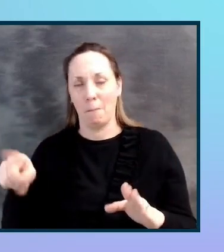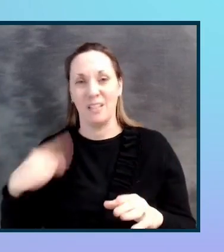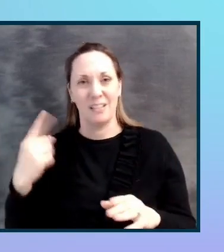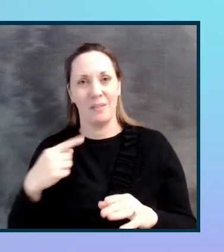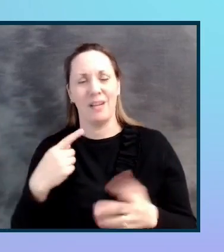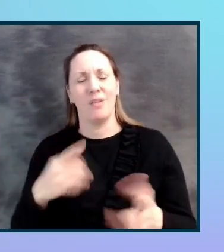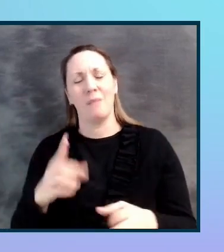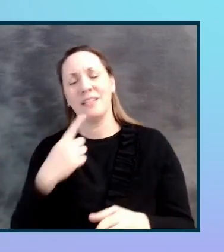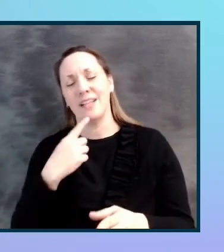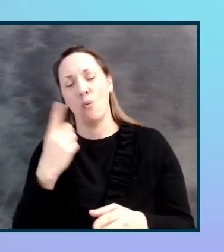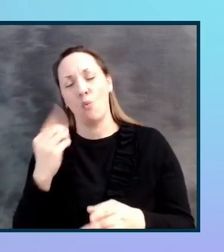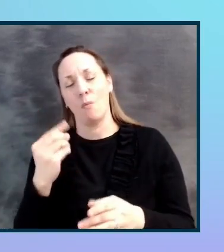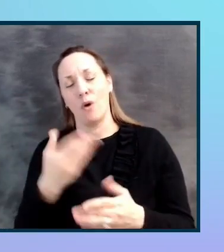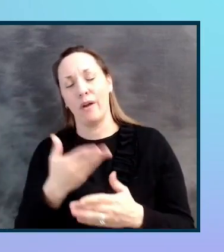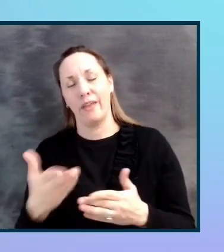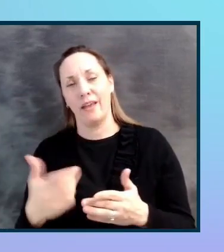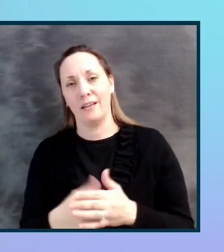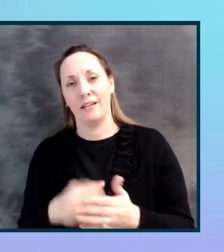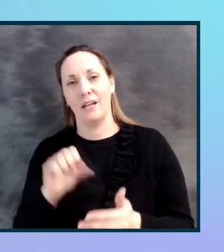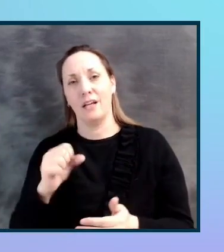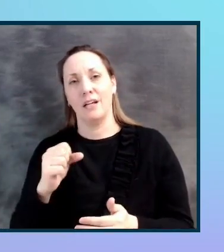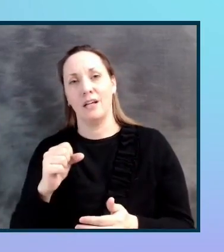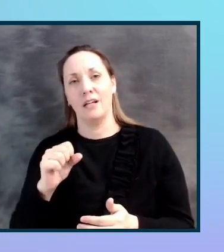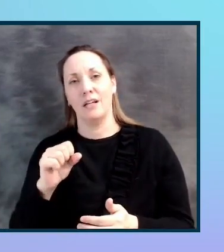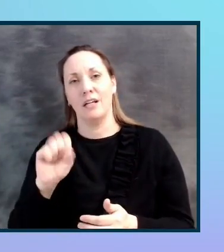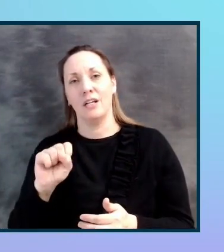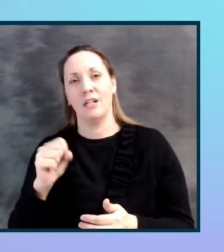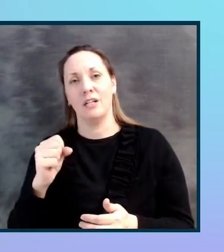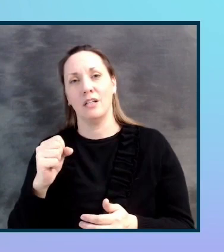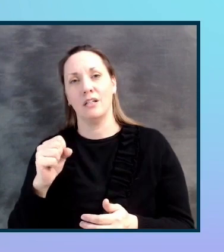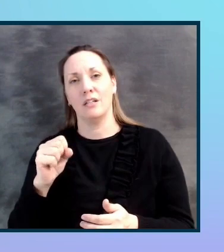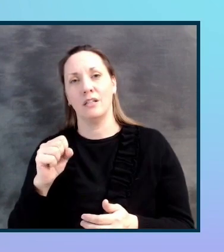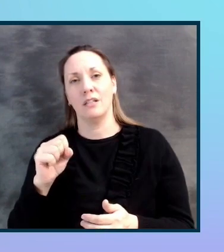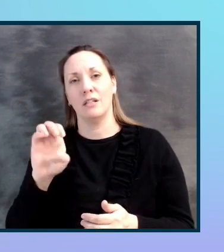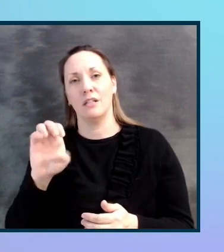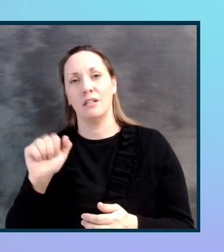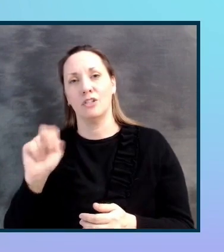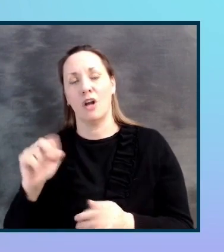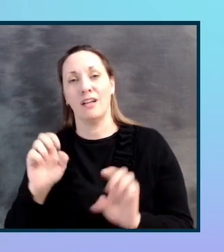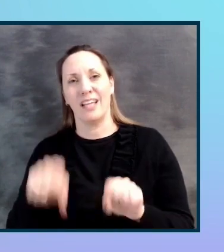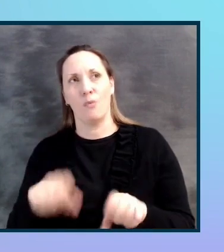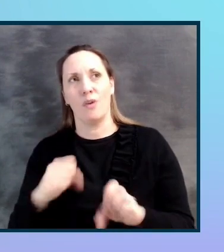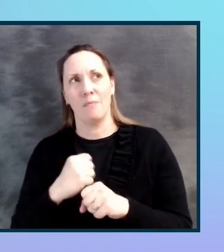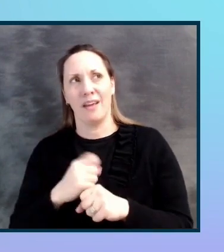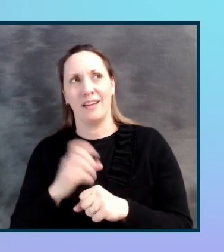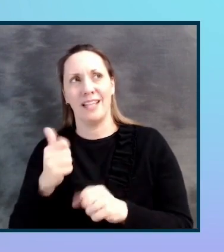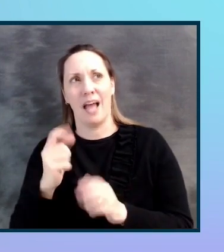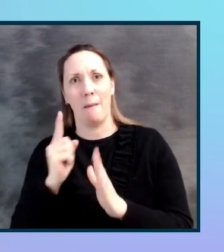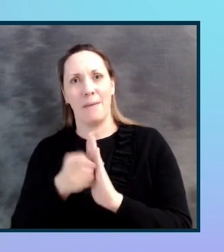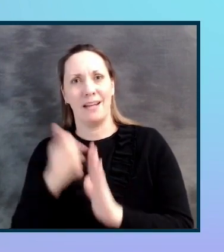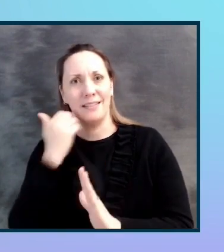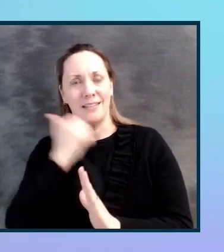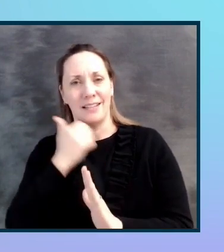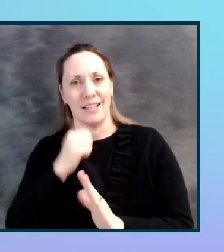Let me say one more thing, Sean actually said, can we make a 10 minutes a day website? And he already threw a GitHub link here.